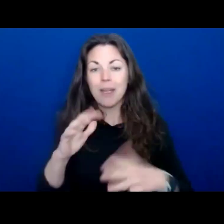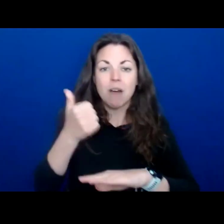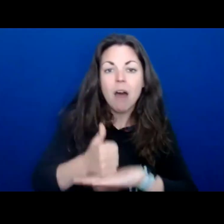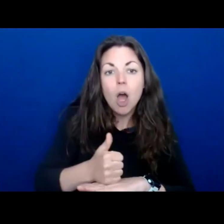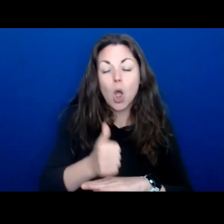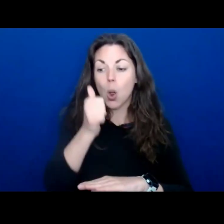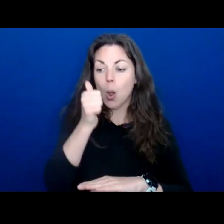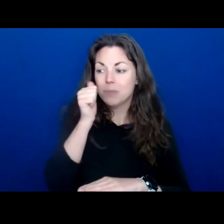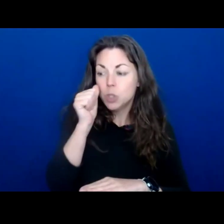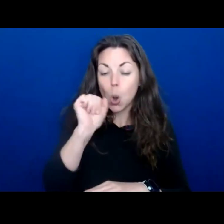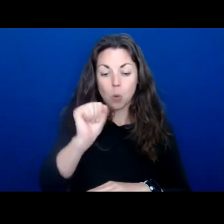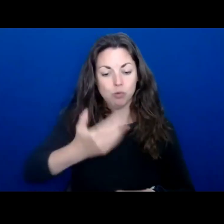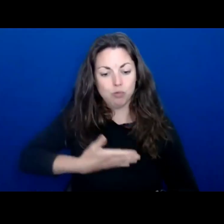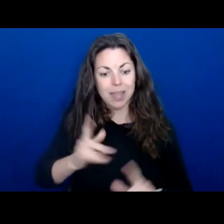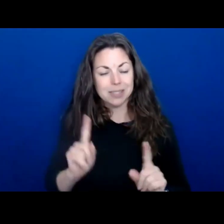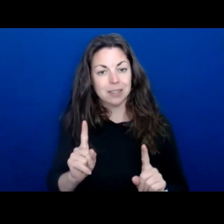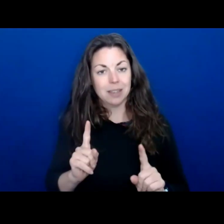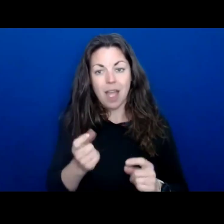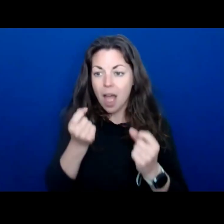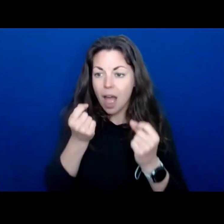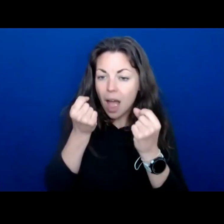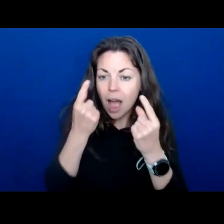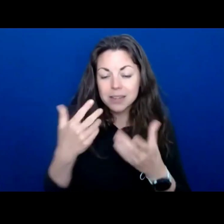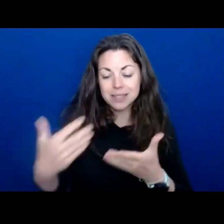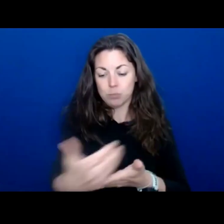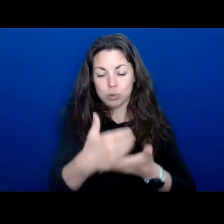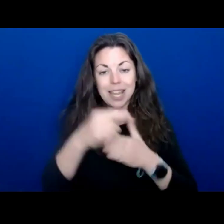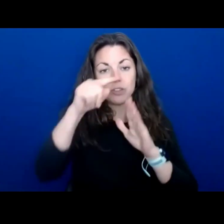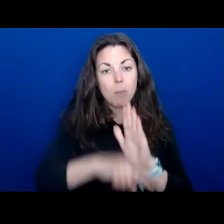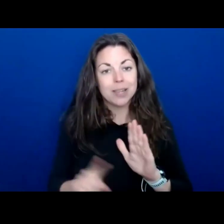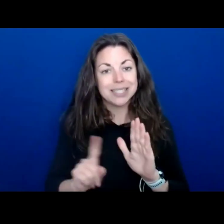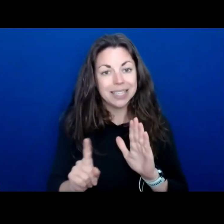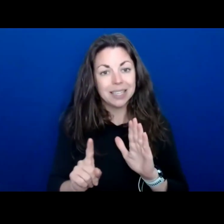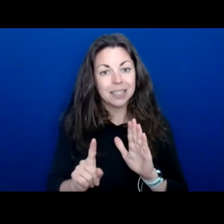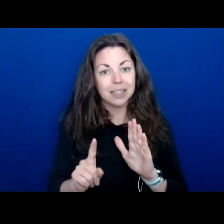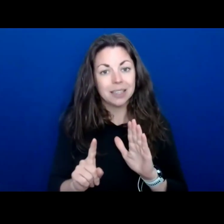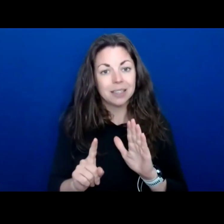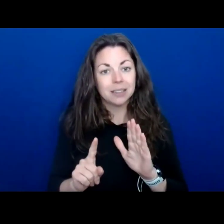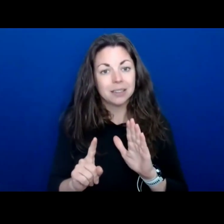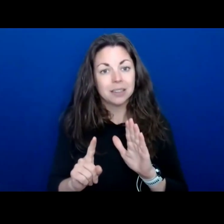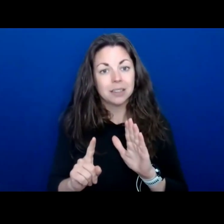you work for. Understand what is the protection policy of not only of the organization but of the city